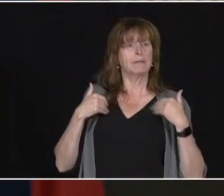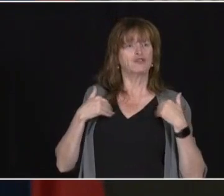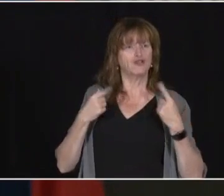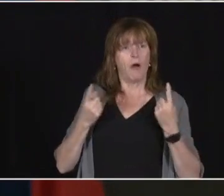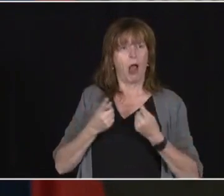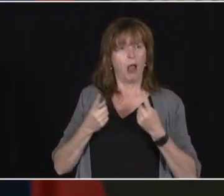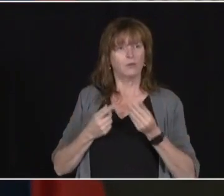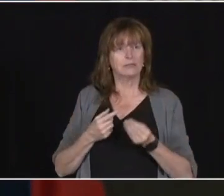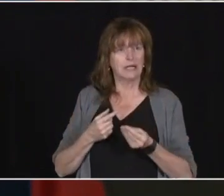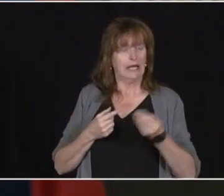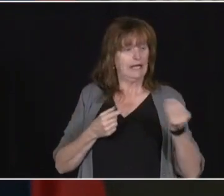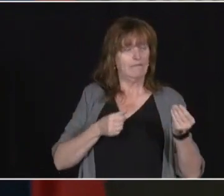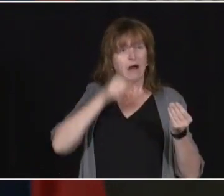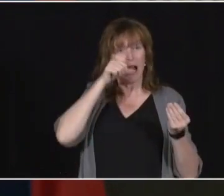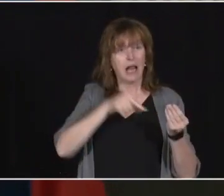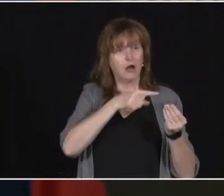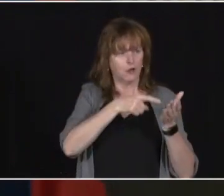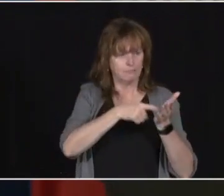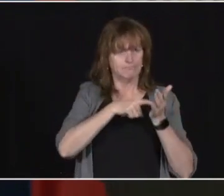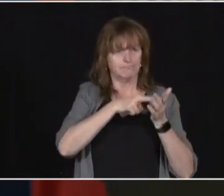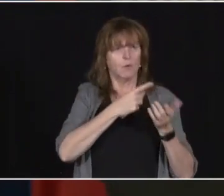Throughout the pandemic